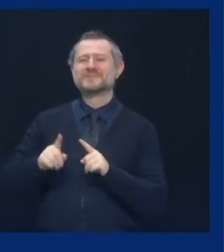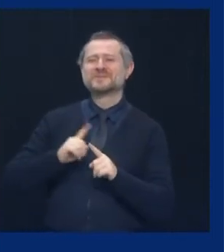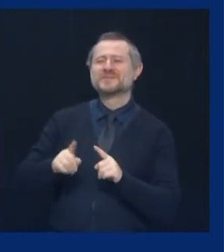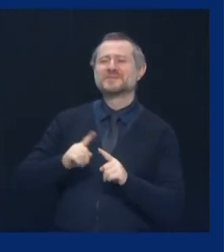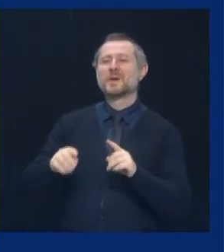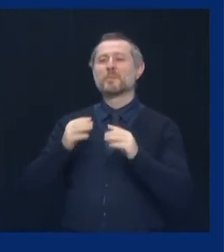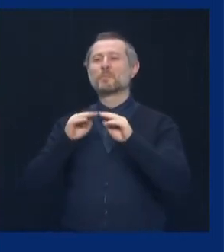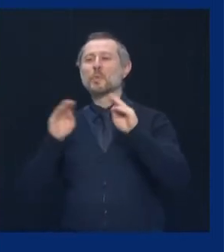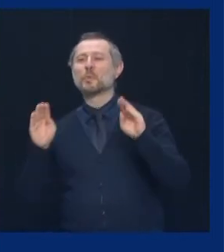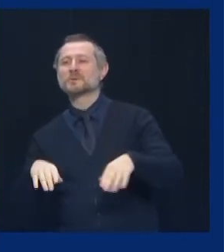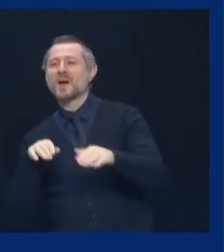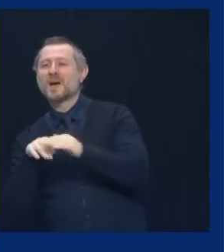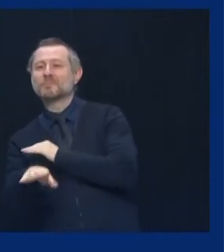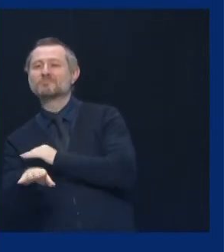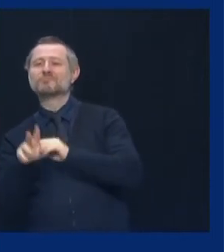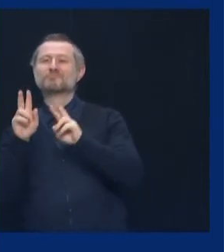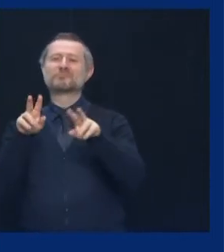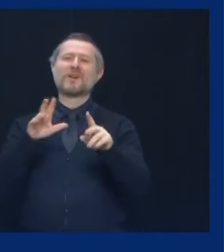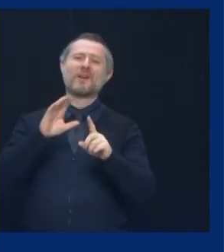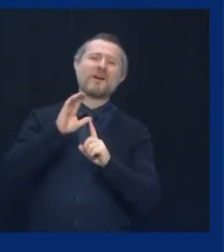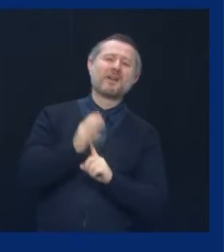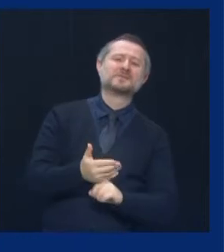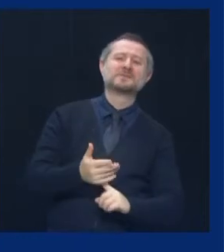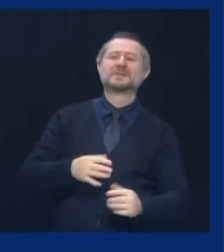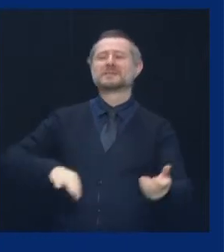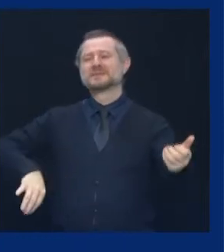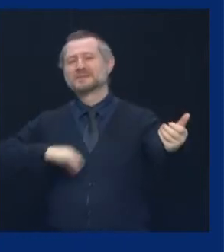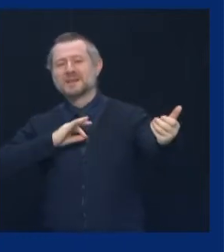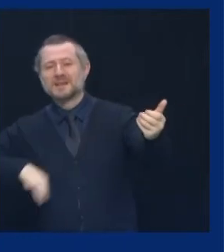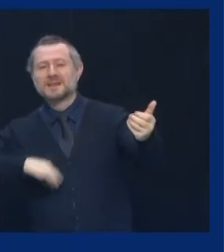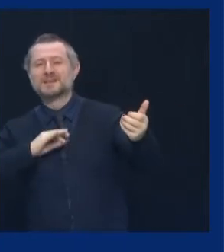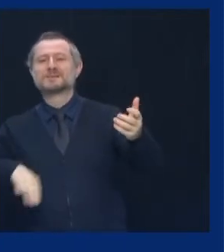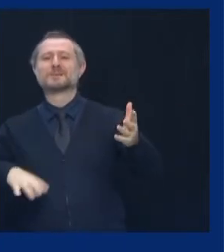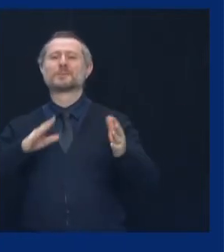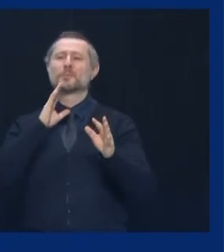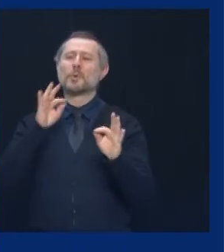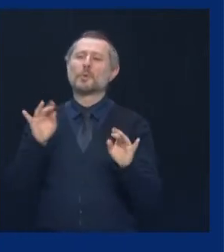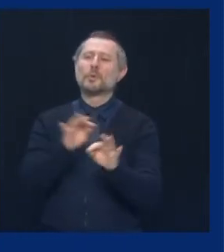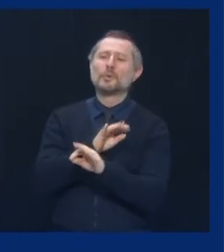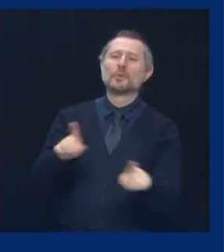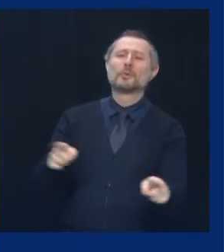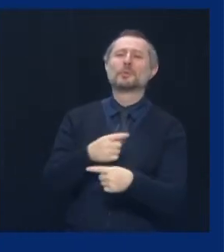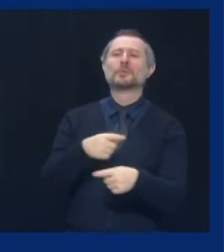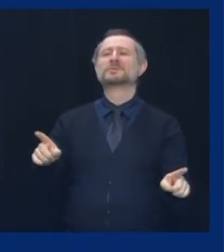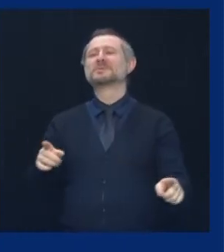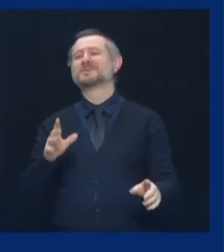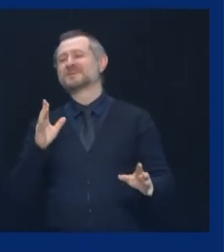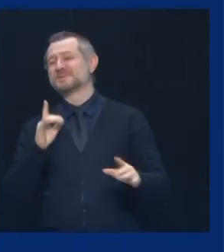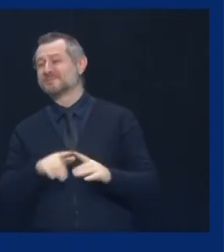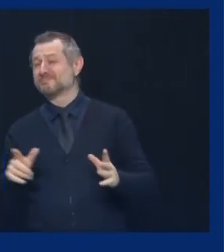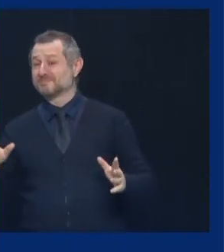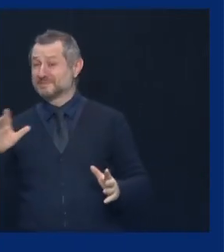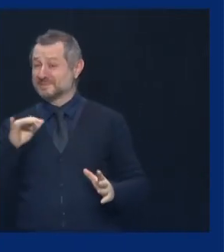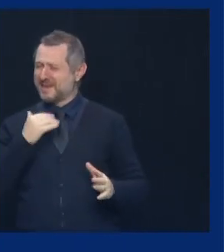RESTAURANTS AND ARTS AND MUSEUM AND CULTURE AND SYMPHONIES?